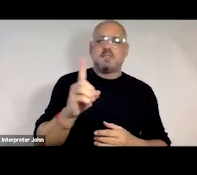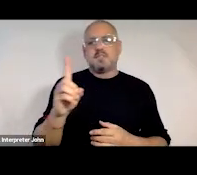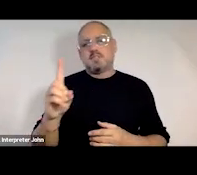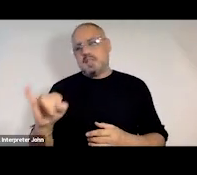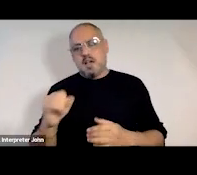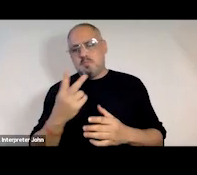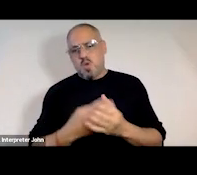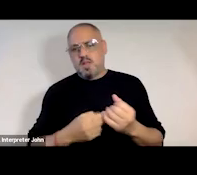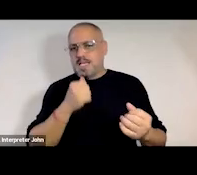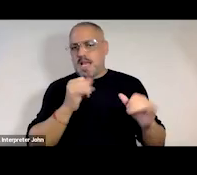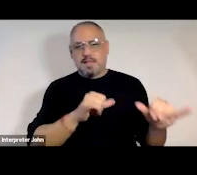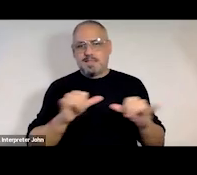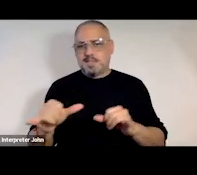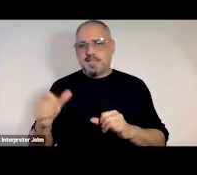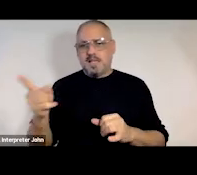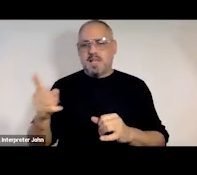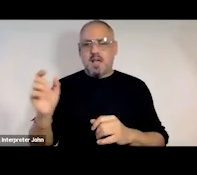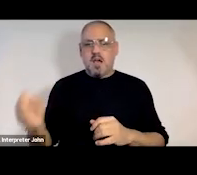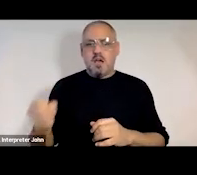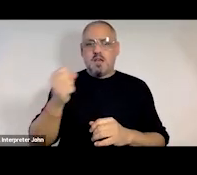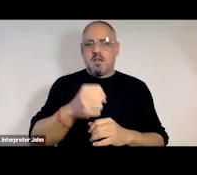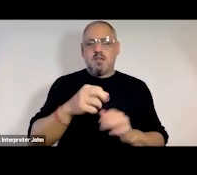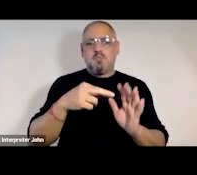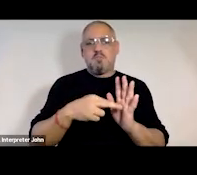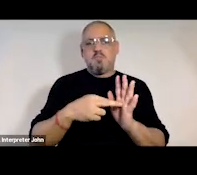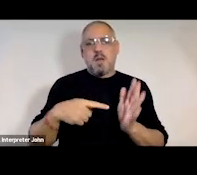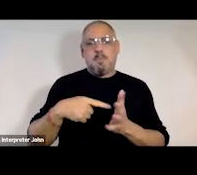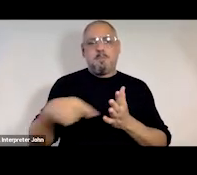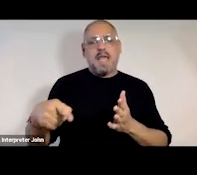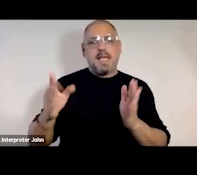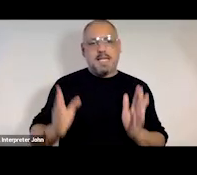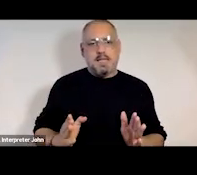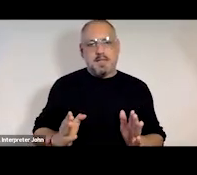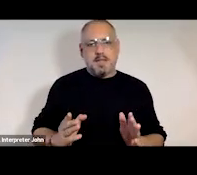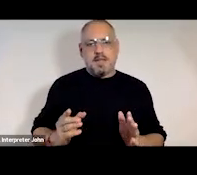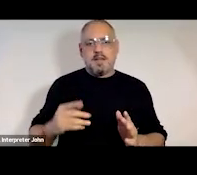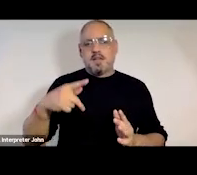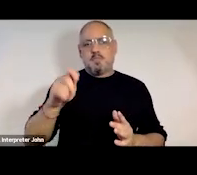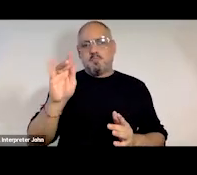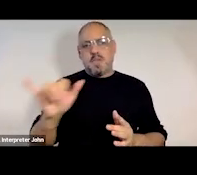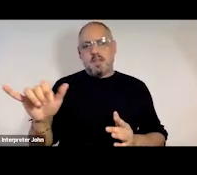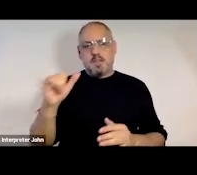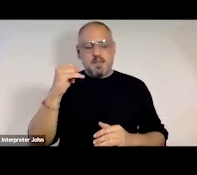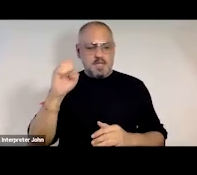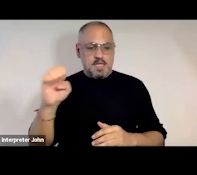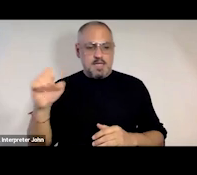It's not the same as serving as their representative payee. If your client eventually gets